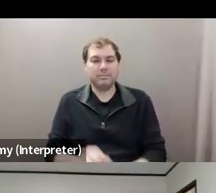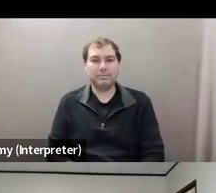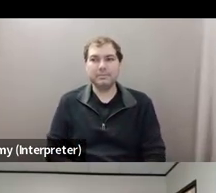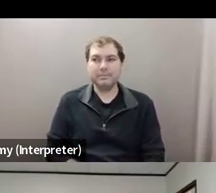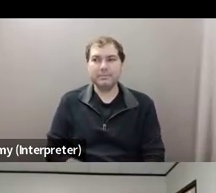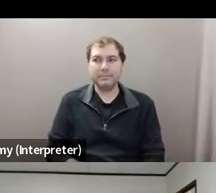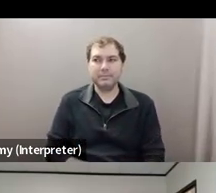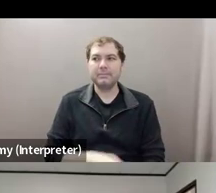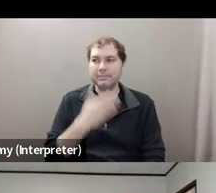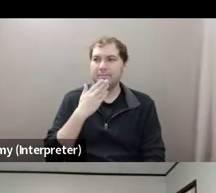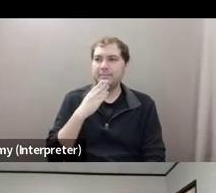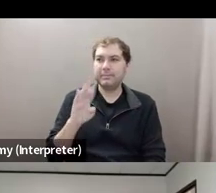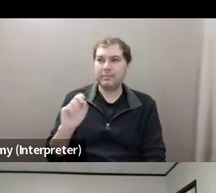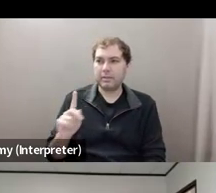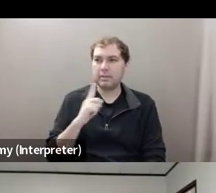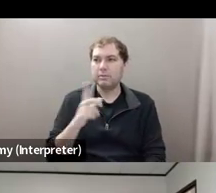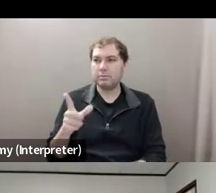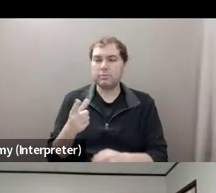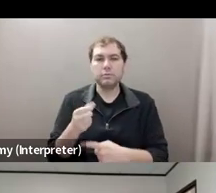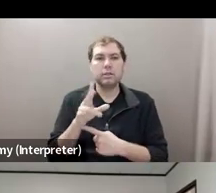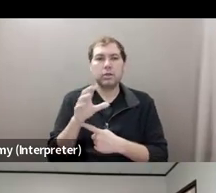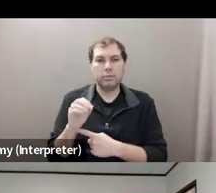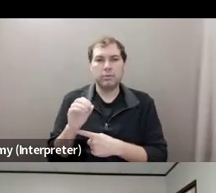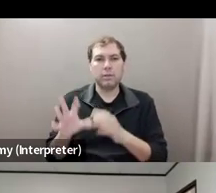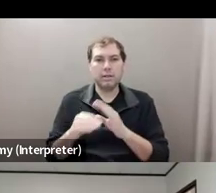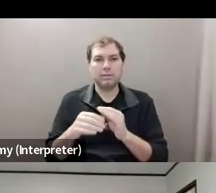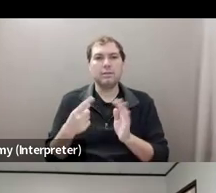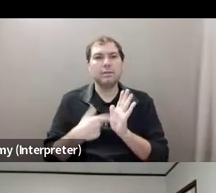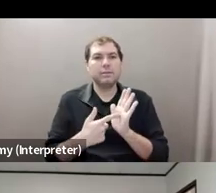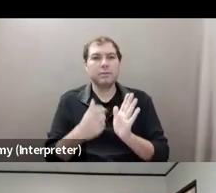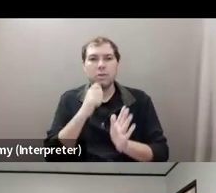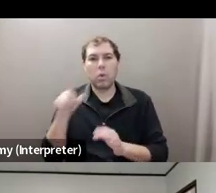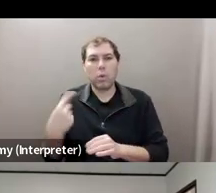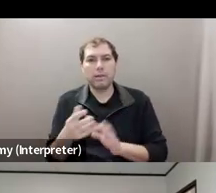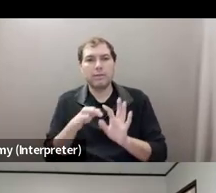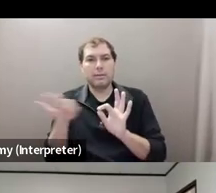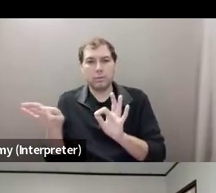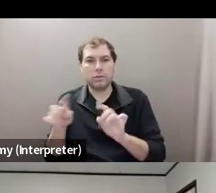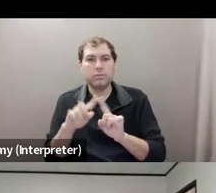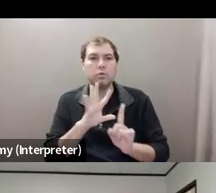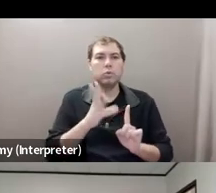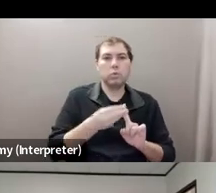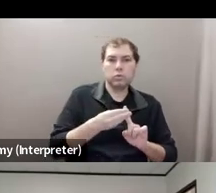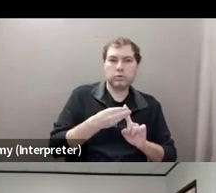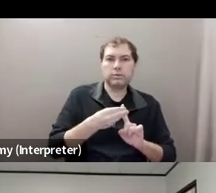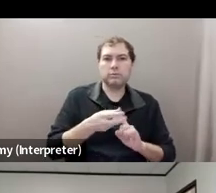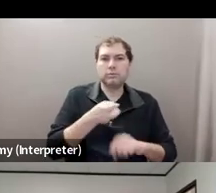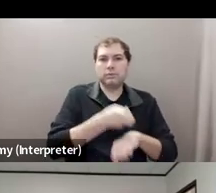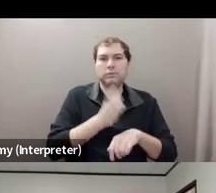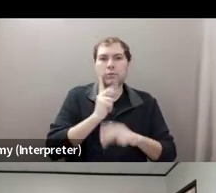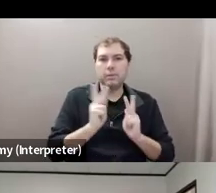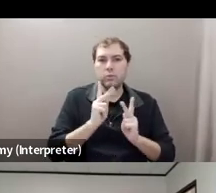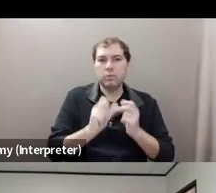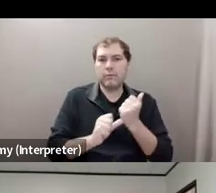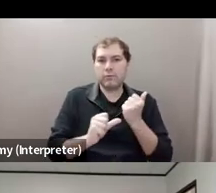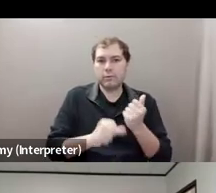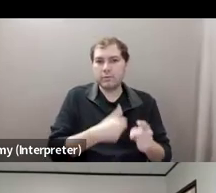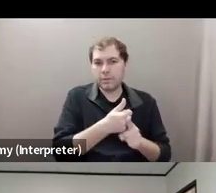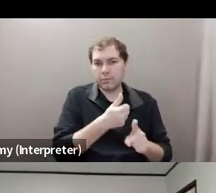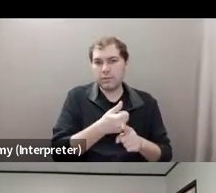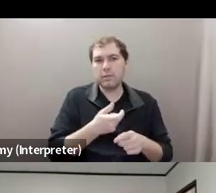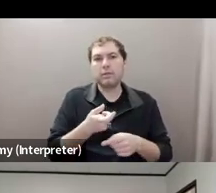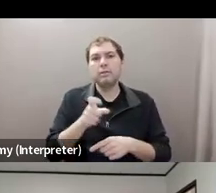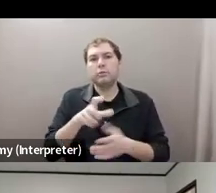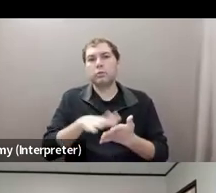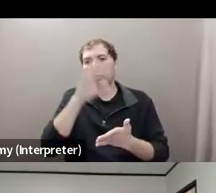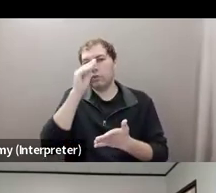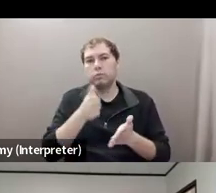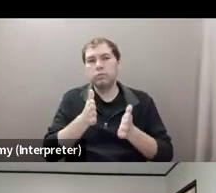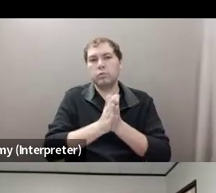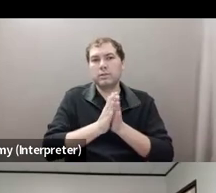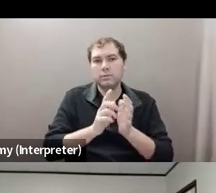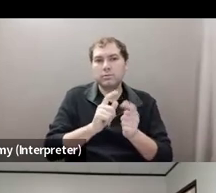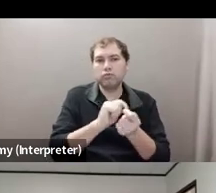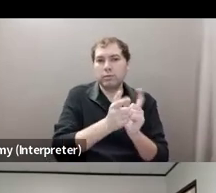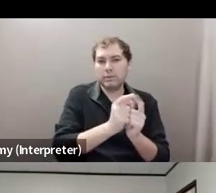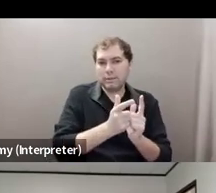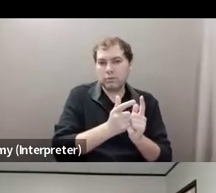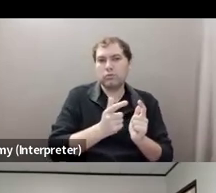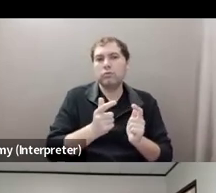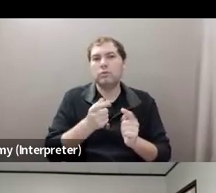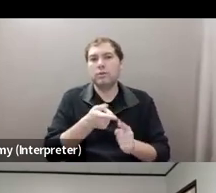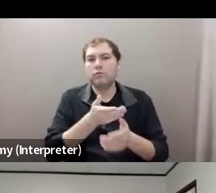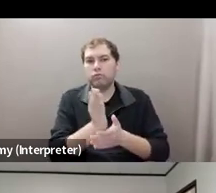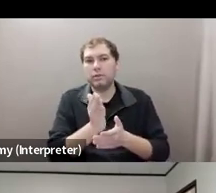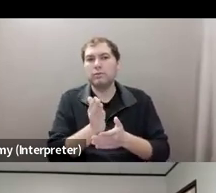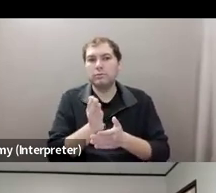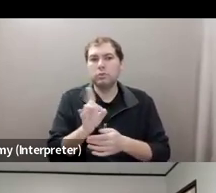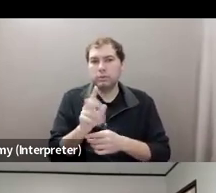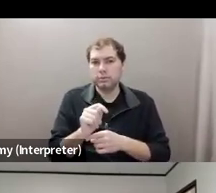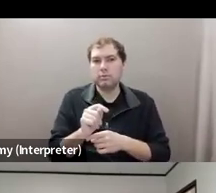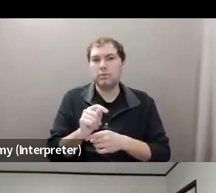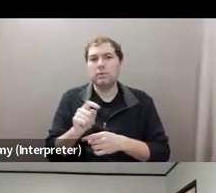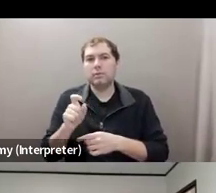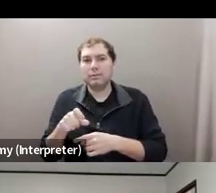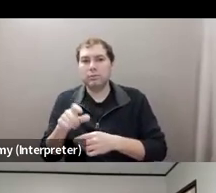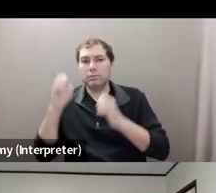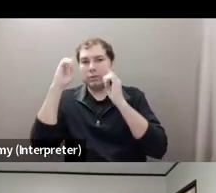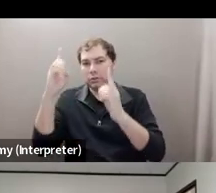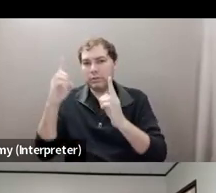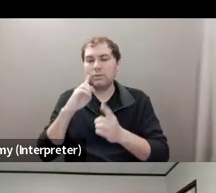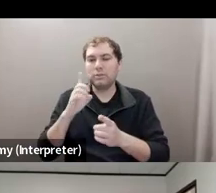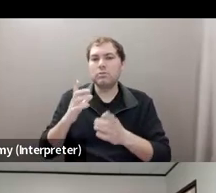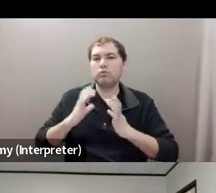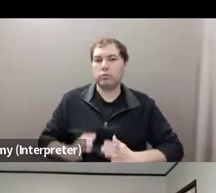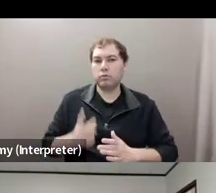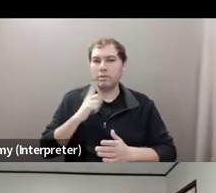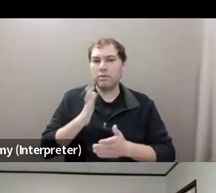Rebecca - APRIL: Thank you, Bec, glamor did add in the in the chat, he said. Sometimes it's not just language, but also culturally difficult for people to advocate for themselves, and they need to learn to request a translator, and they are right to do so. Again, we need to educate the consumers as to their rights.